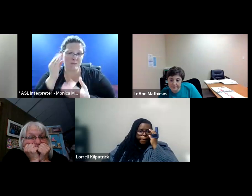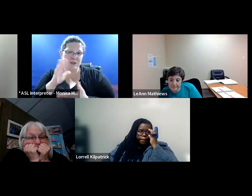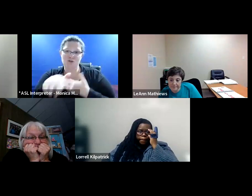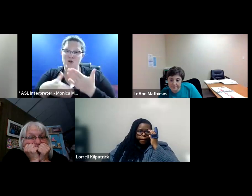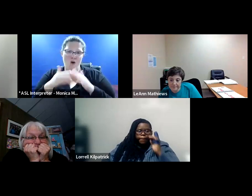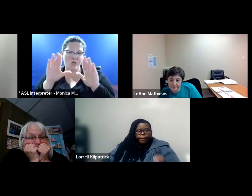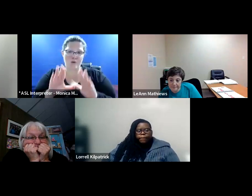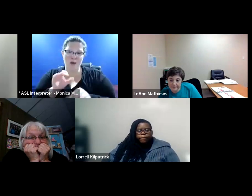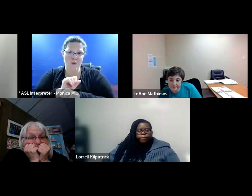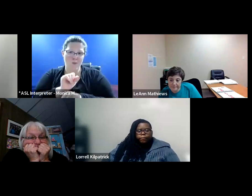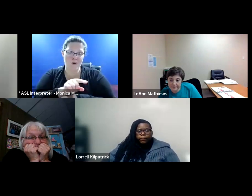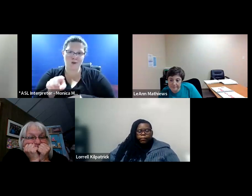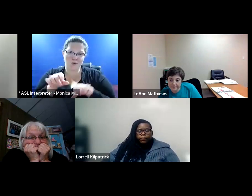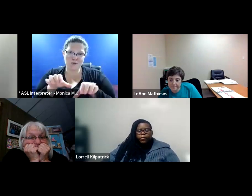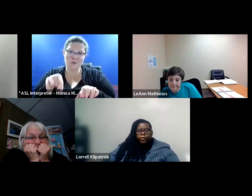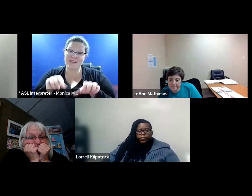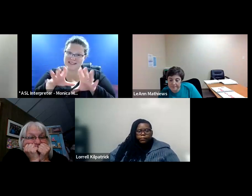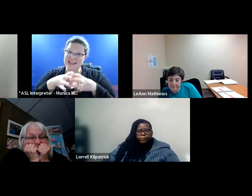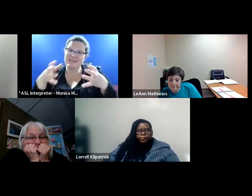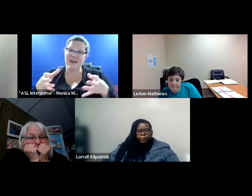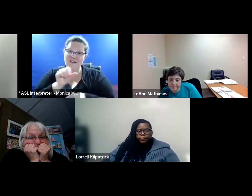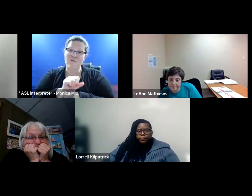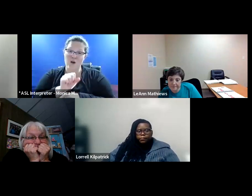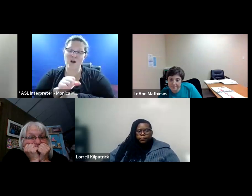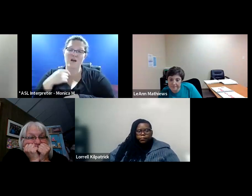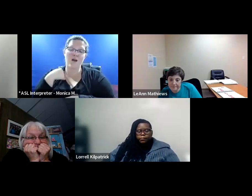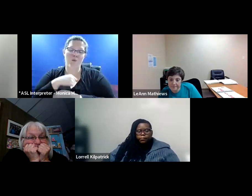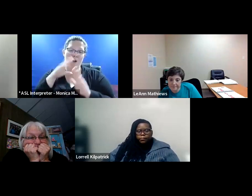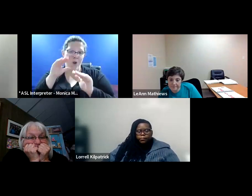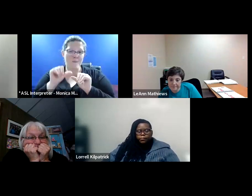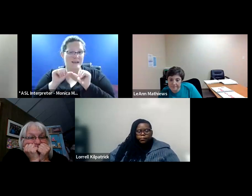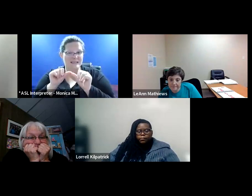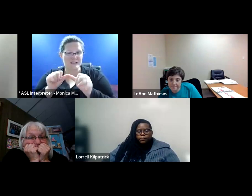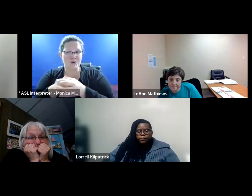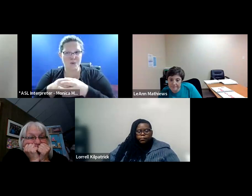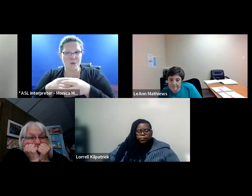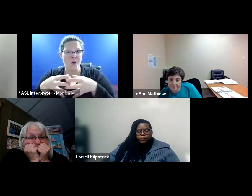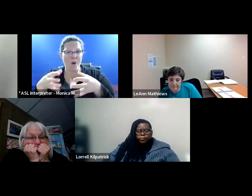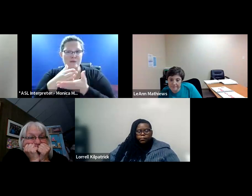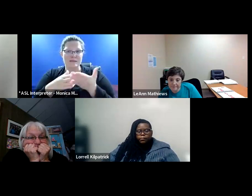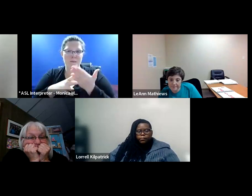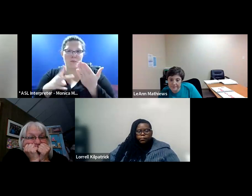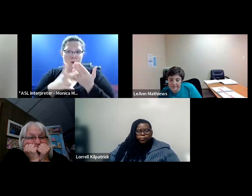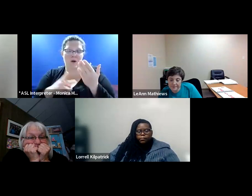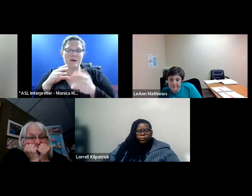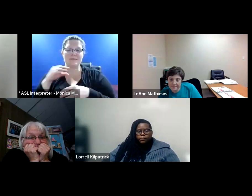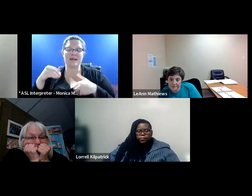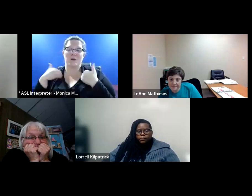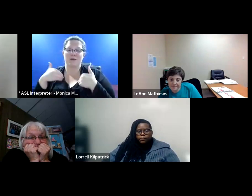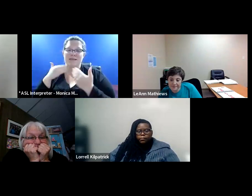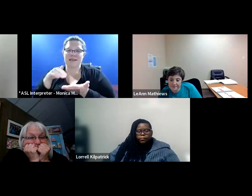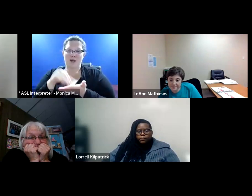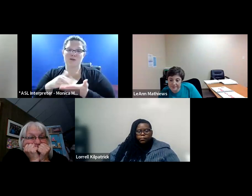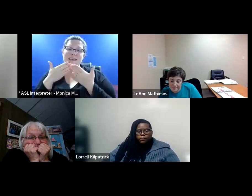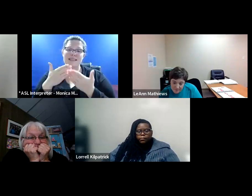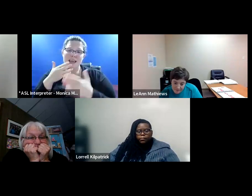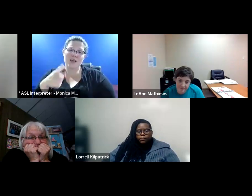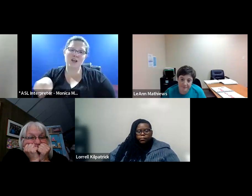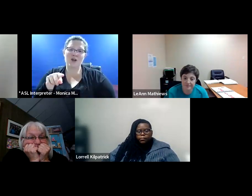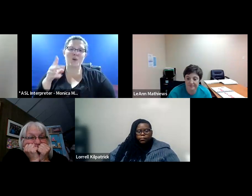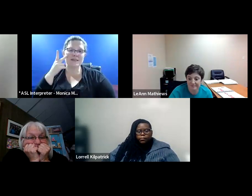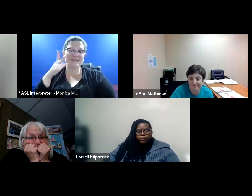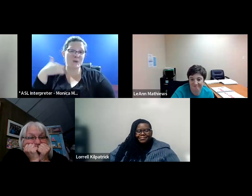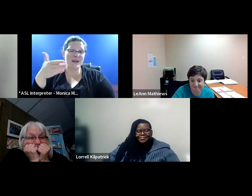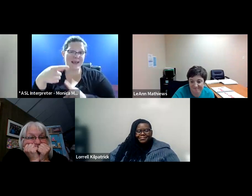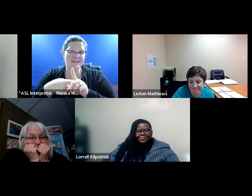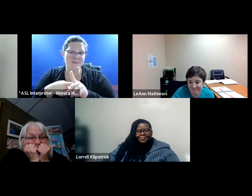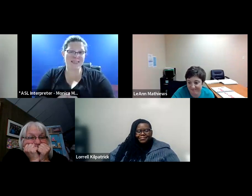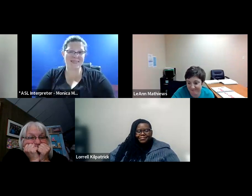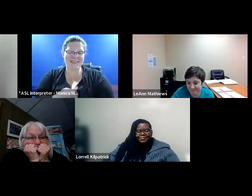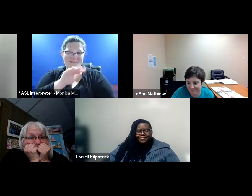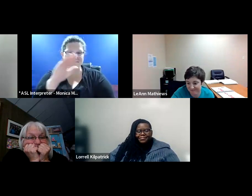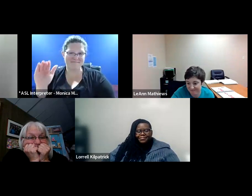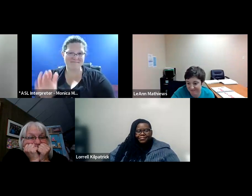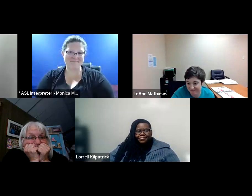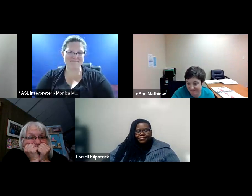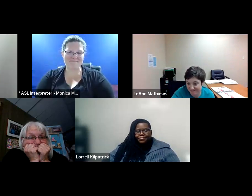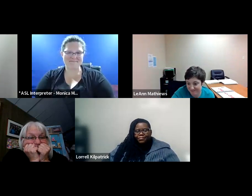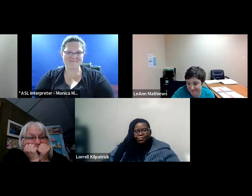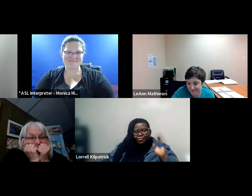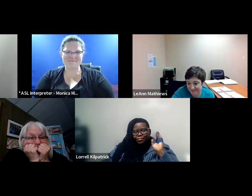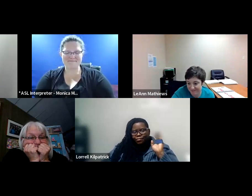YES, IF YOU HAVE YOUR CONTACT INFORMATION THAT YOU WANT US TO SHARE OUT WITH EVERYBODY, SO THAT WAY Y'ALL CAN START CONVERSING, DROP THAT INTO THE CHAT AS WELL. THANK YOU FOR SHARING EVERYTHING THAT YOU ARE DOING. THERE'S GREAT WORK ON THIS AND IT'S EXCITING TO SEE HOW MUCH THIS HAS BEEN EXPANDING SINCE THE LAST TIME WE HAD A CONVERSATION SURROUNDING THIS.